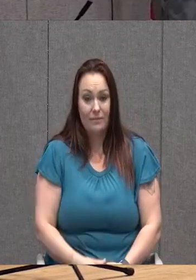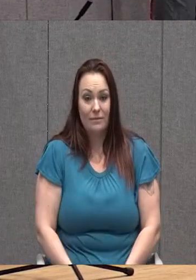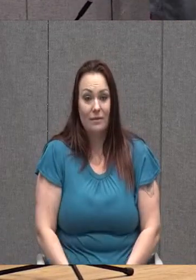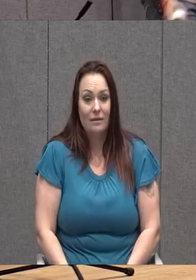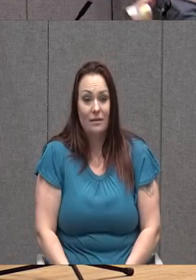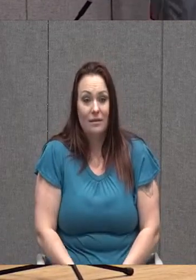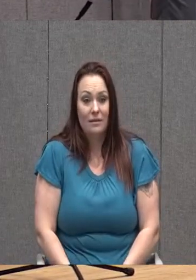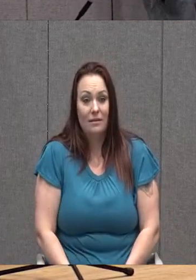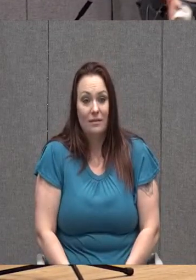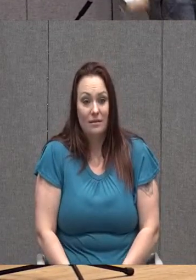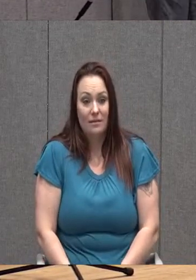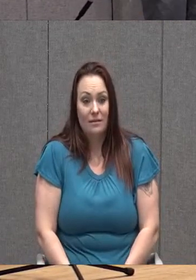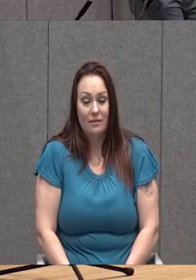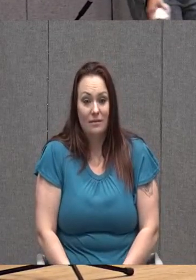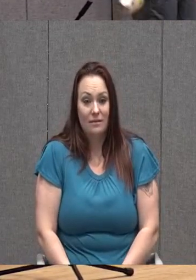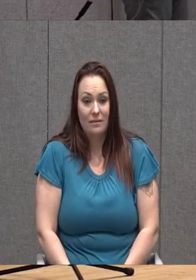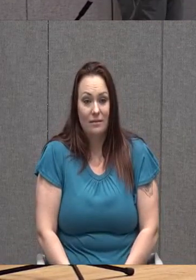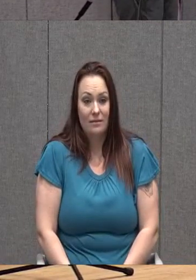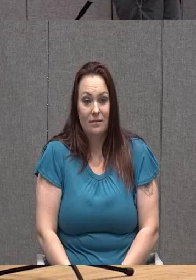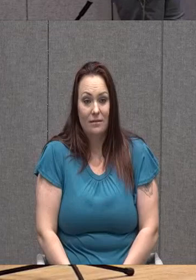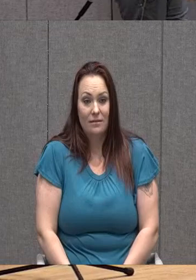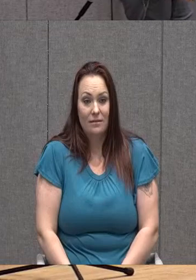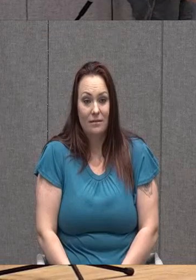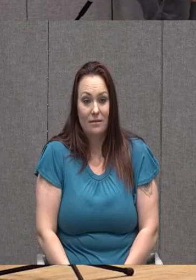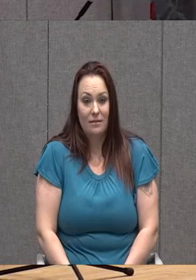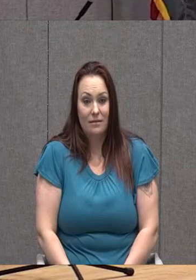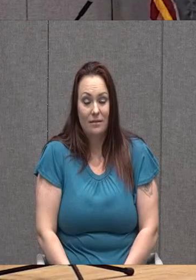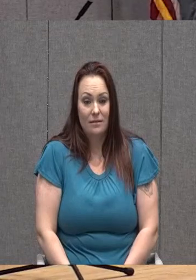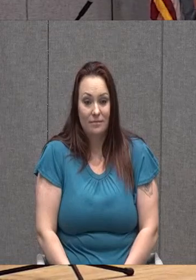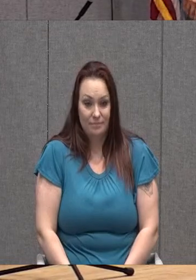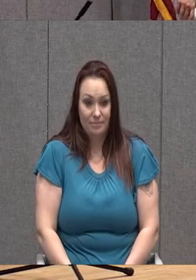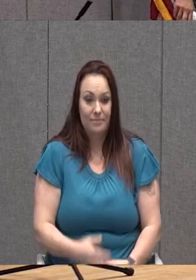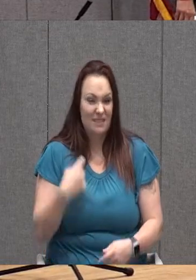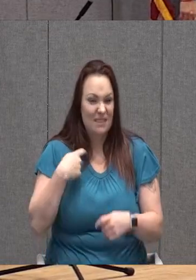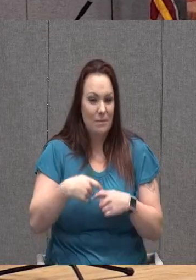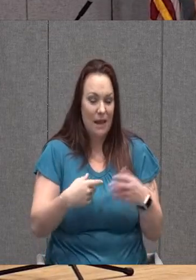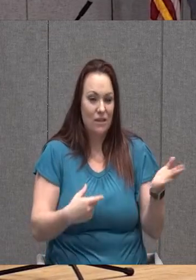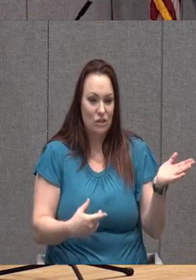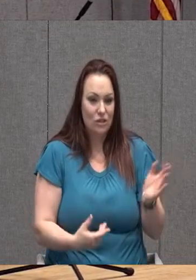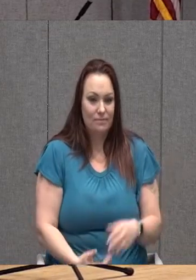just like what we see here. (in foreign language)